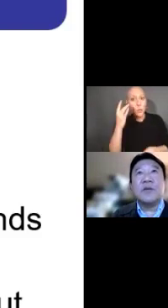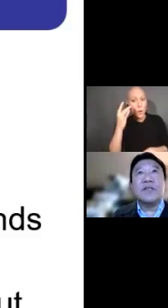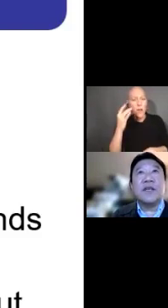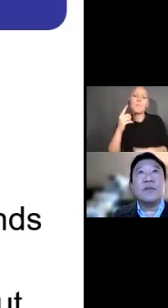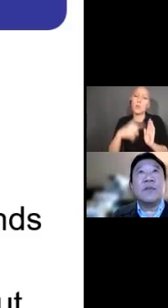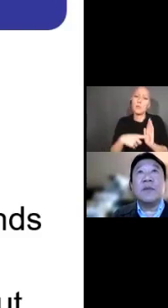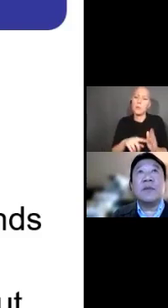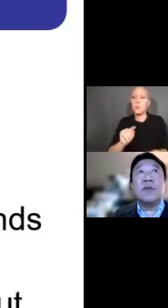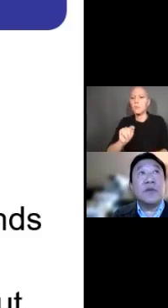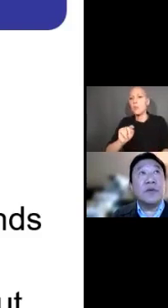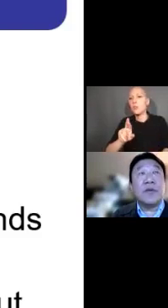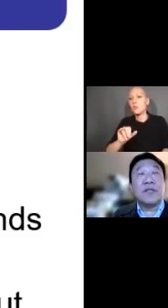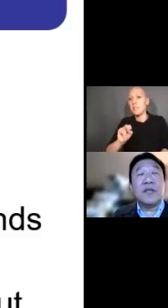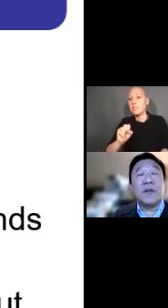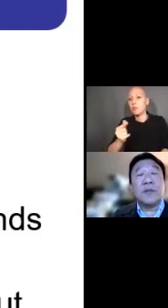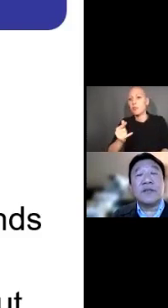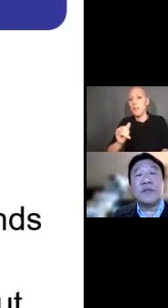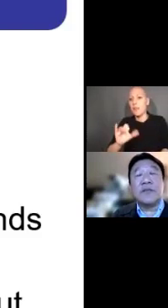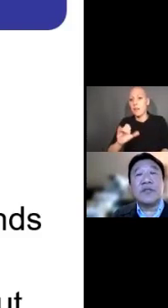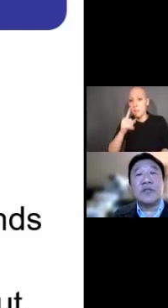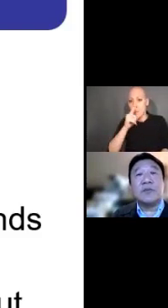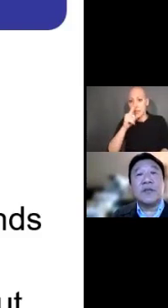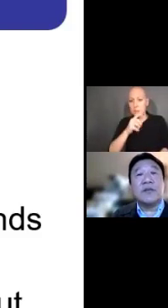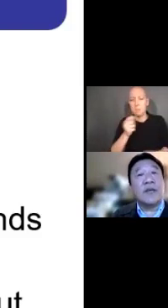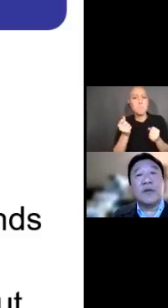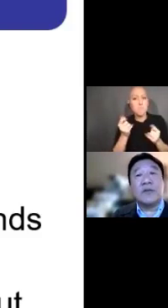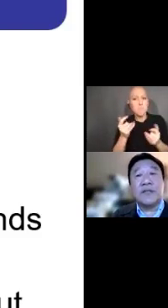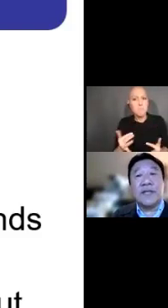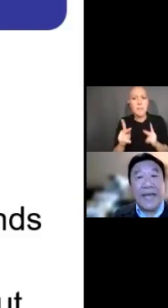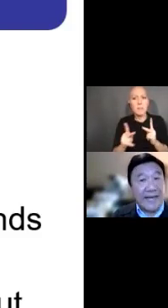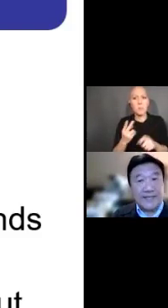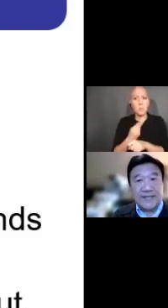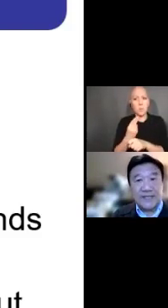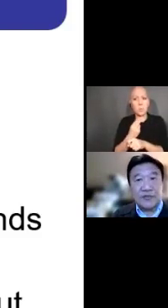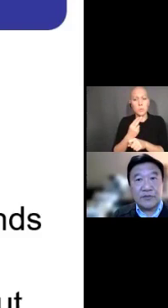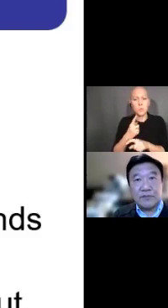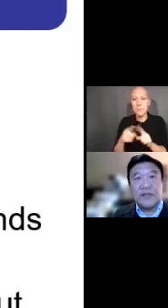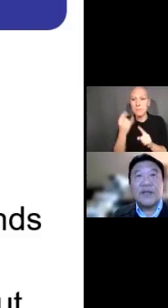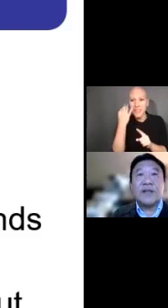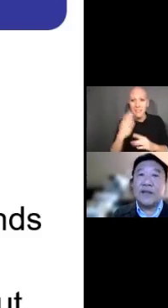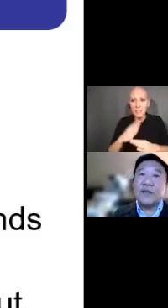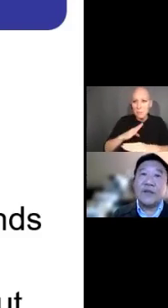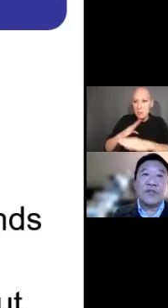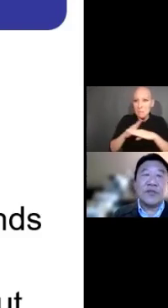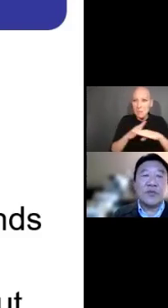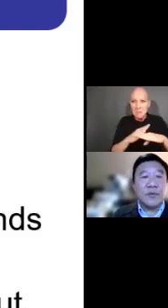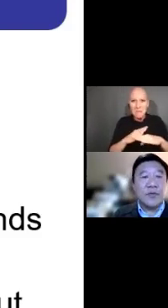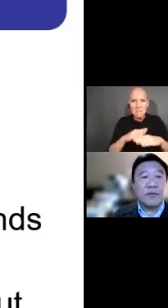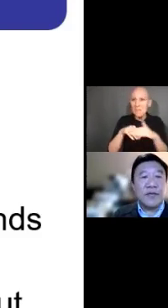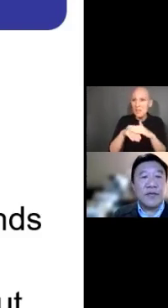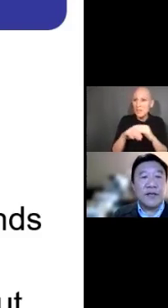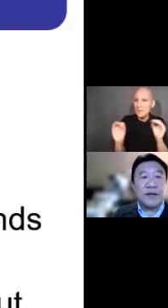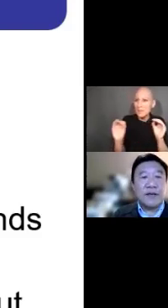was that many people use transgenic mice in research, but if they couldn't get access to them, then the research would be impeded.